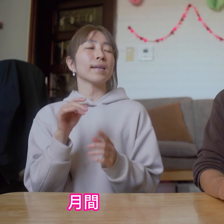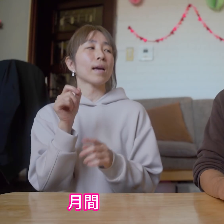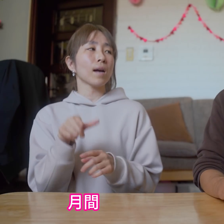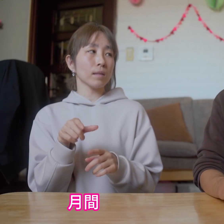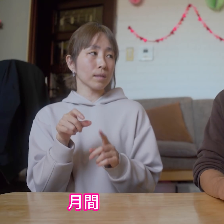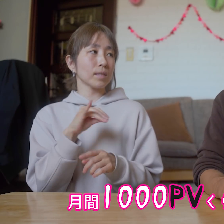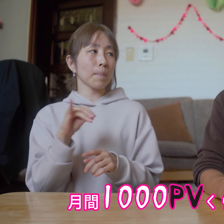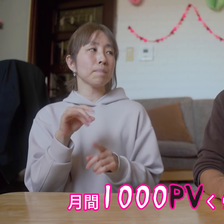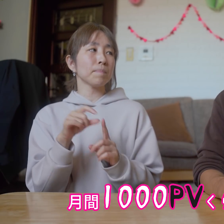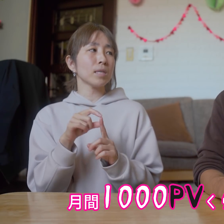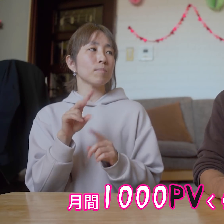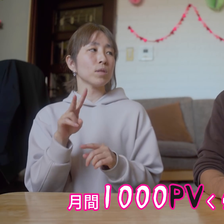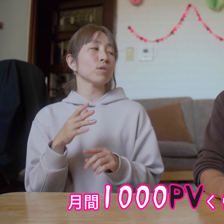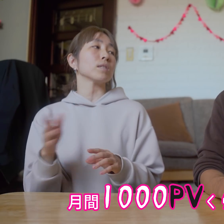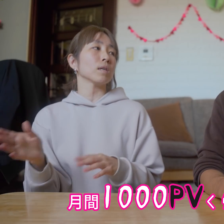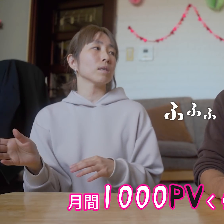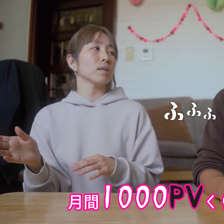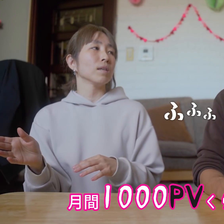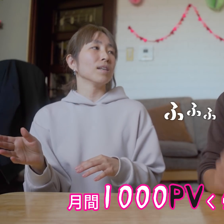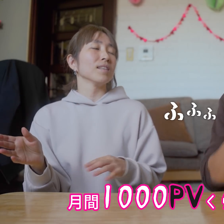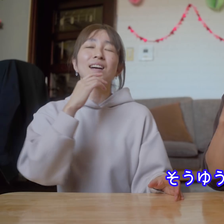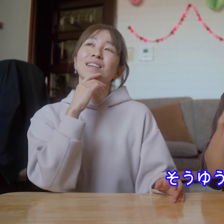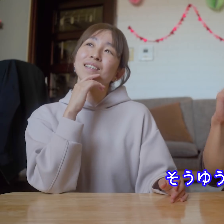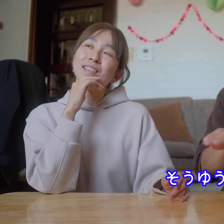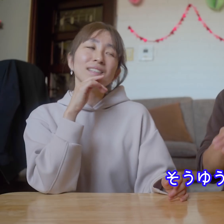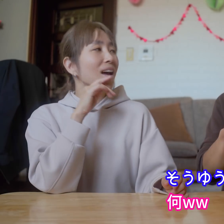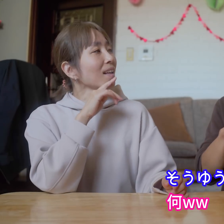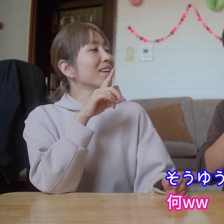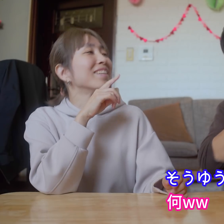and they have about 1000 PV per month. (Dad)I guess that's one way to look at it LOL (Mom)What, LOL